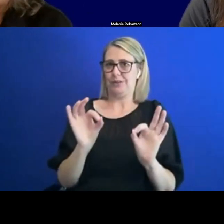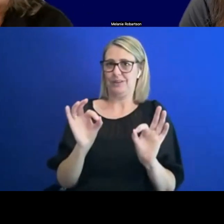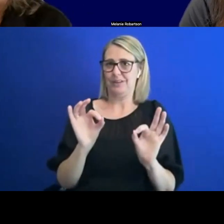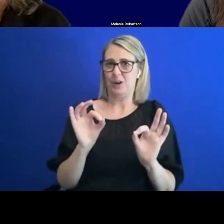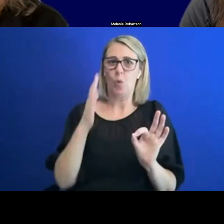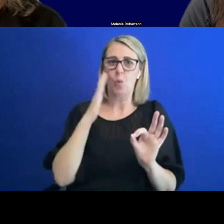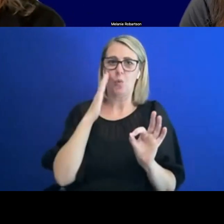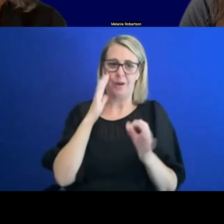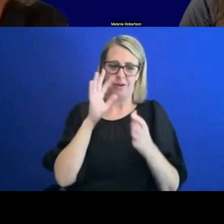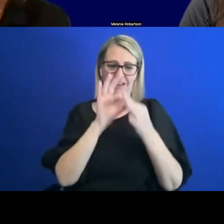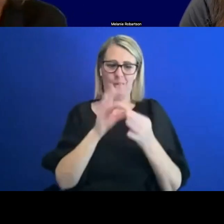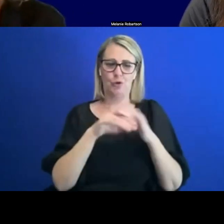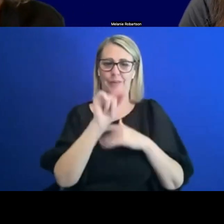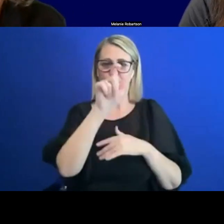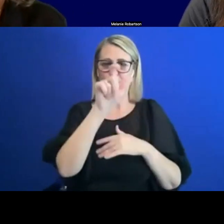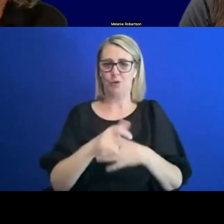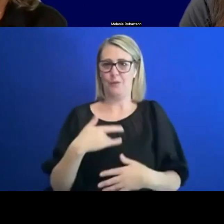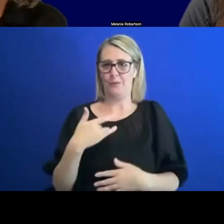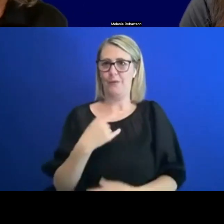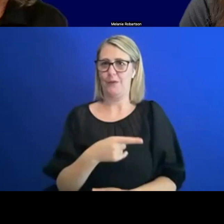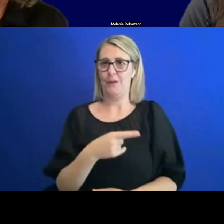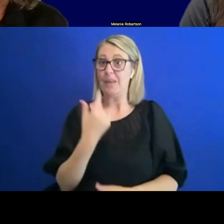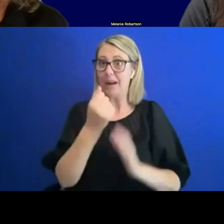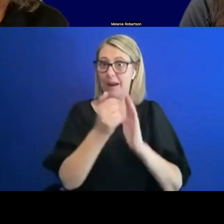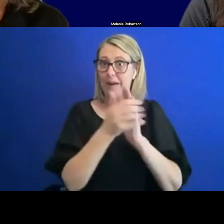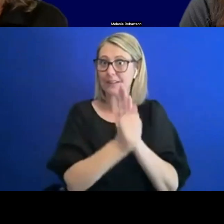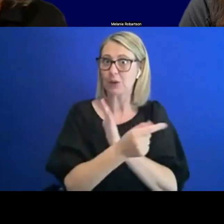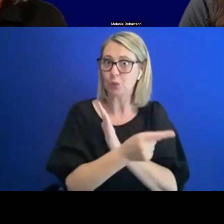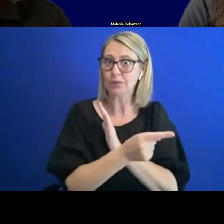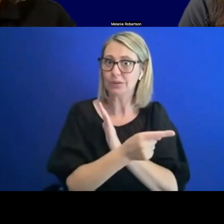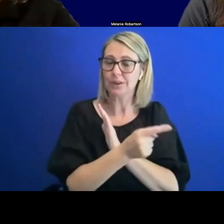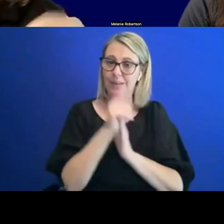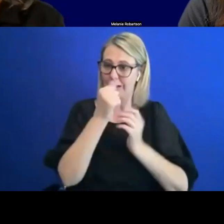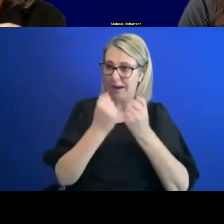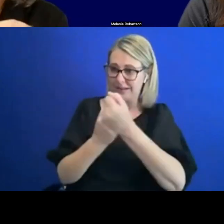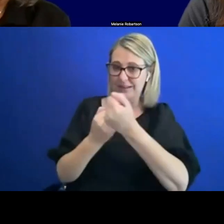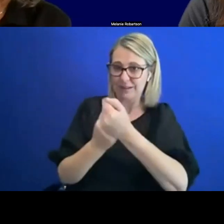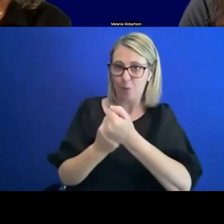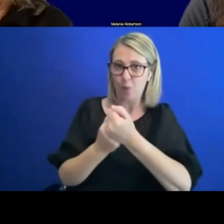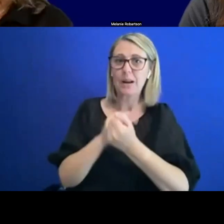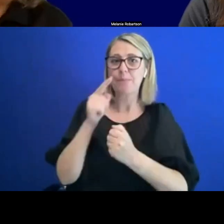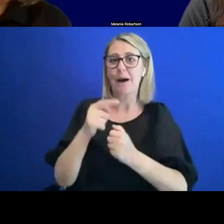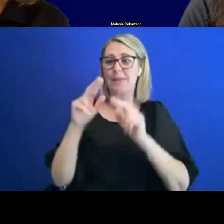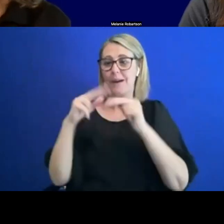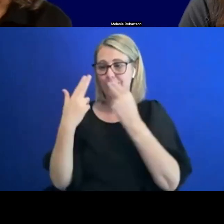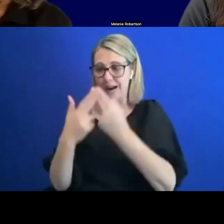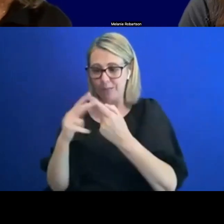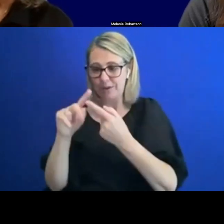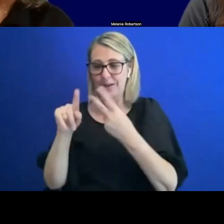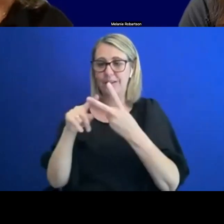individual. They have skill sets that can support but the family members, any of the support people